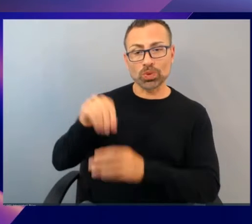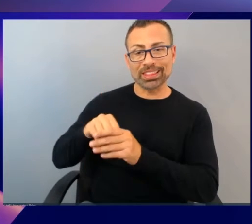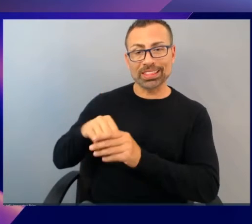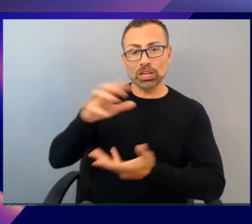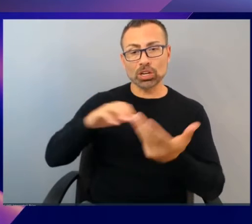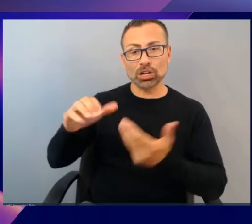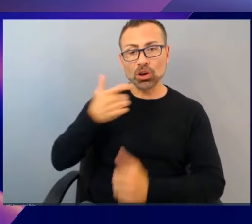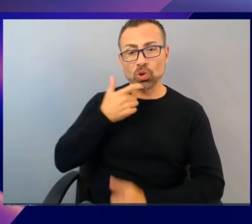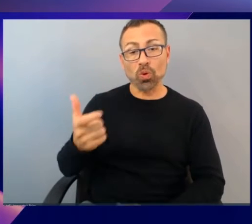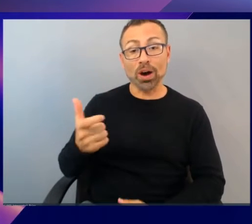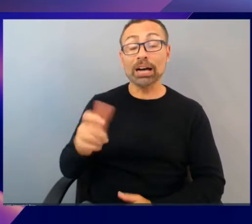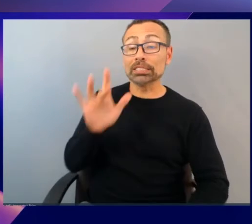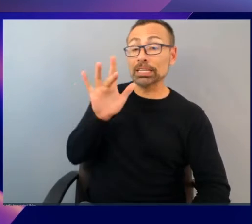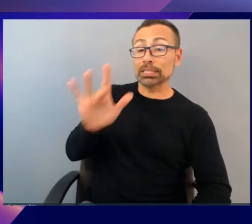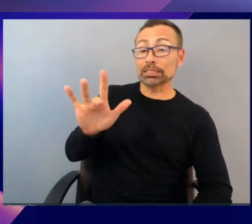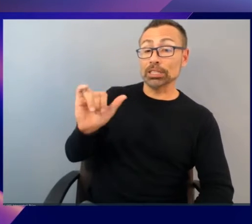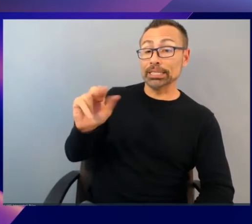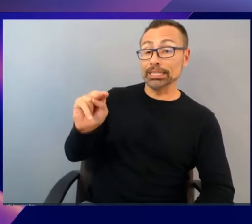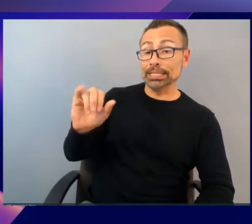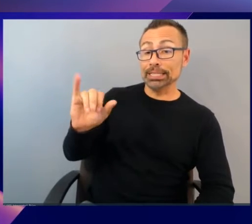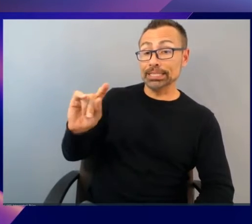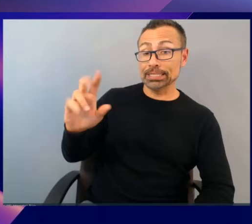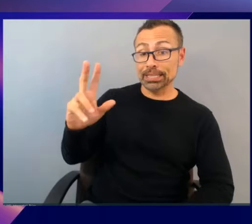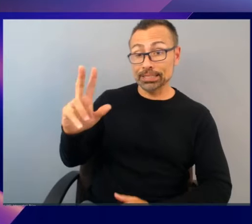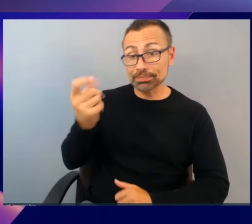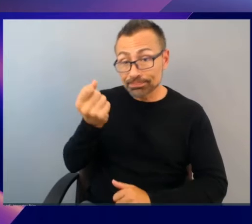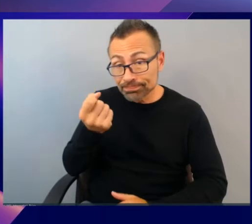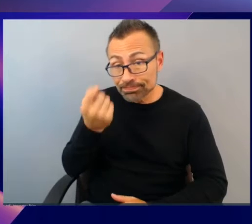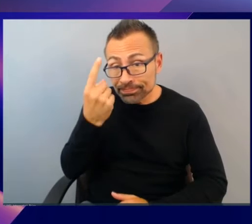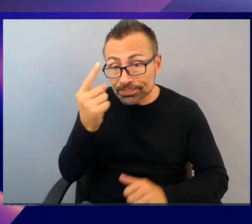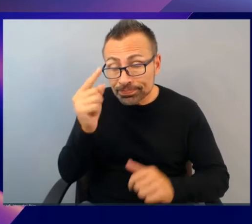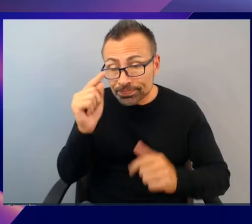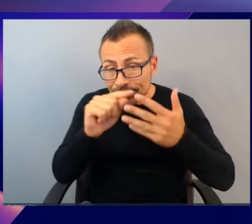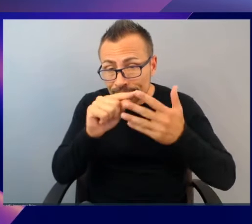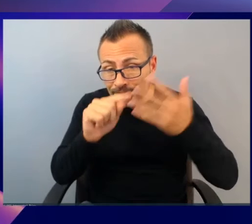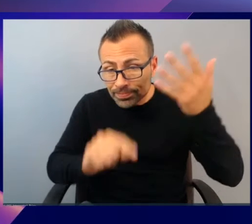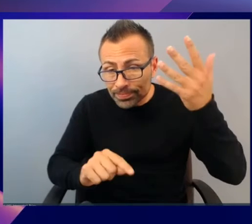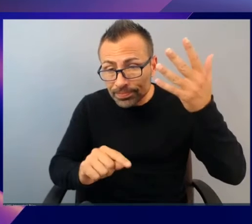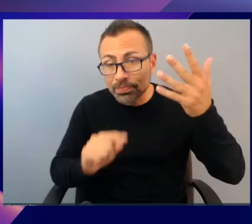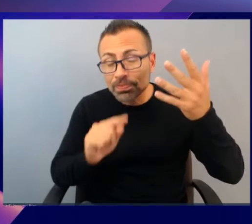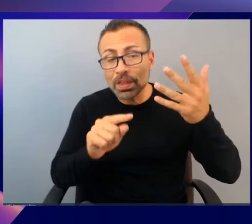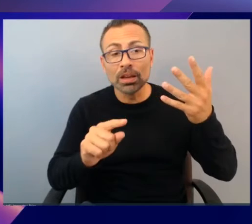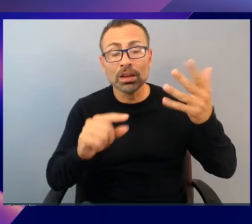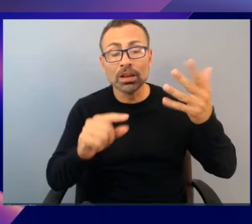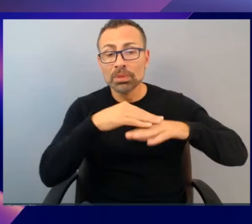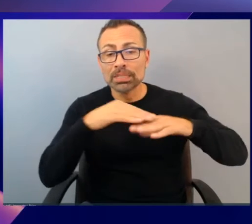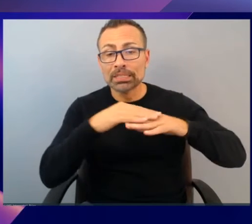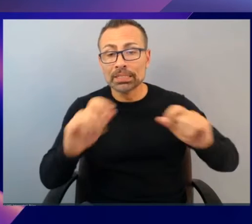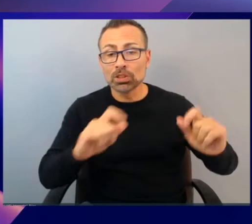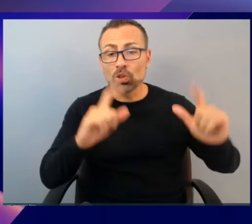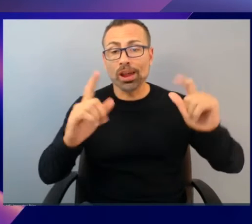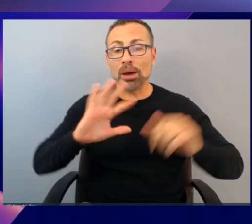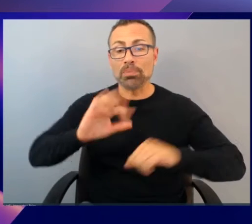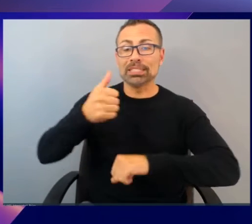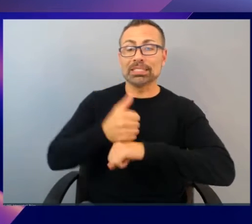and then basically as it loads up, I'm gonna set the scope time to the previous four weeks,